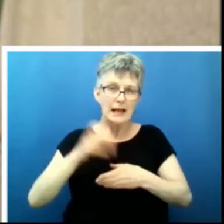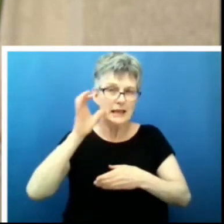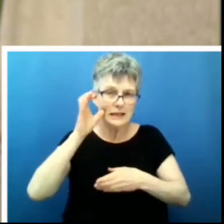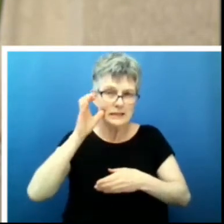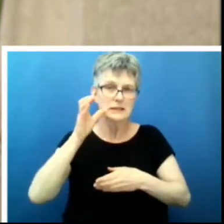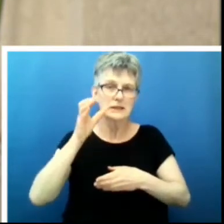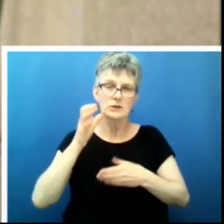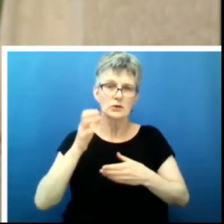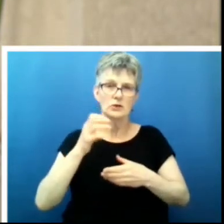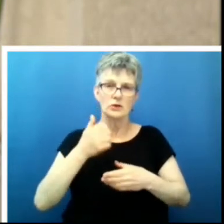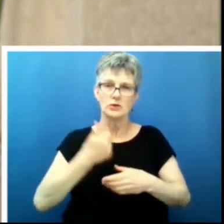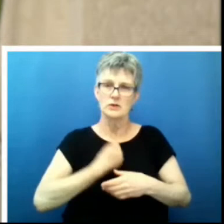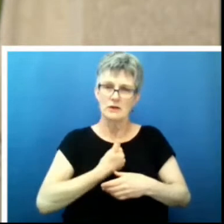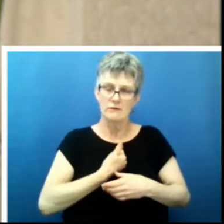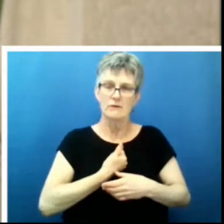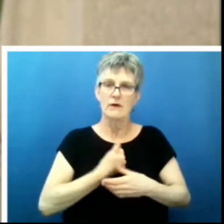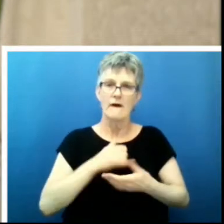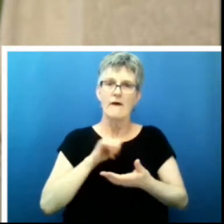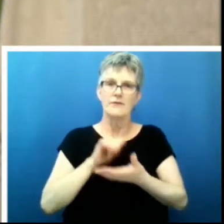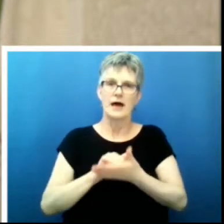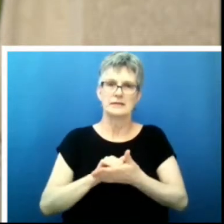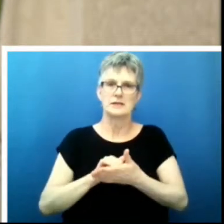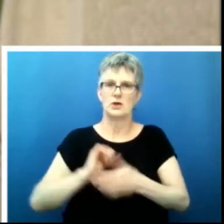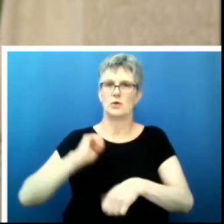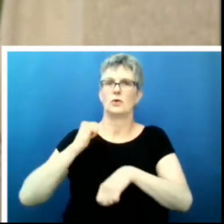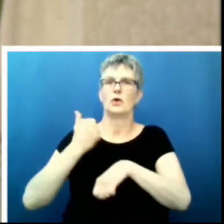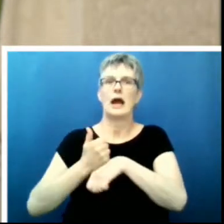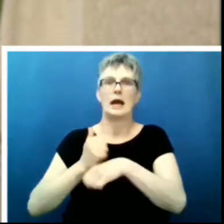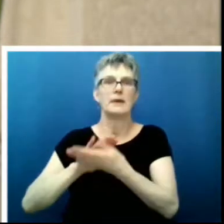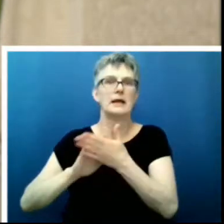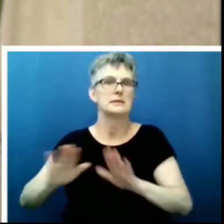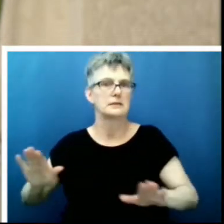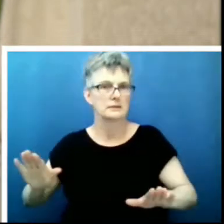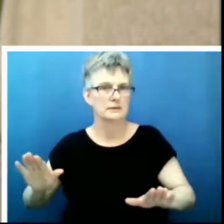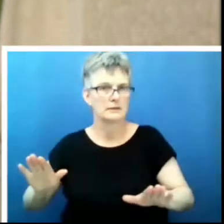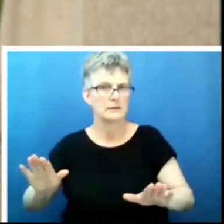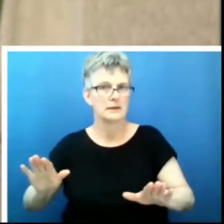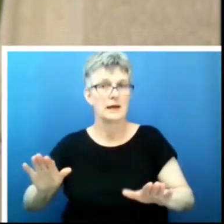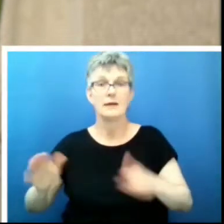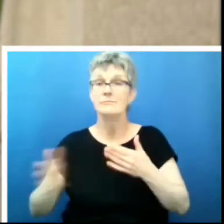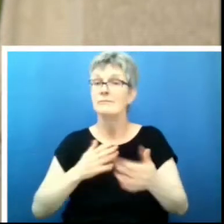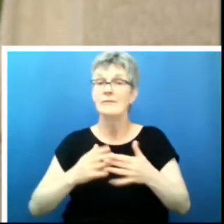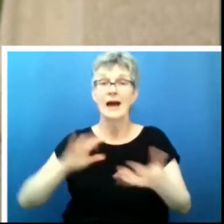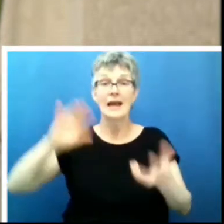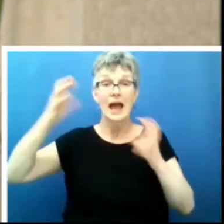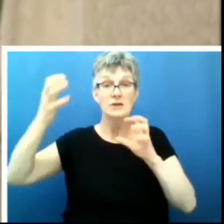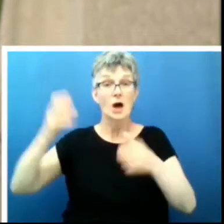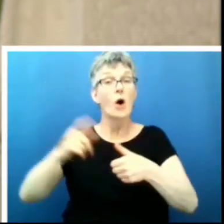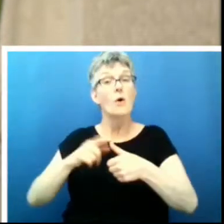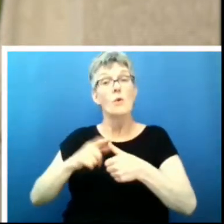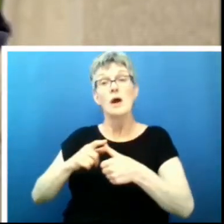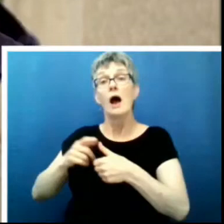Now, what we've done is allowed the chaos, accepted it, we've moved through it which allowed us